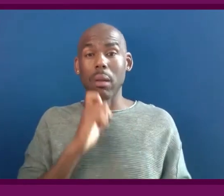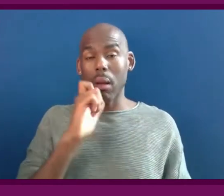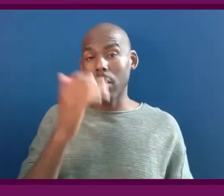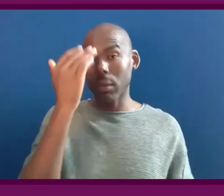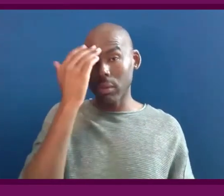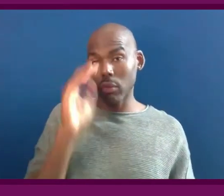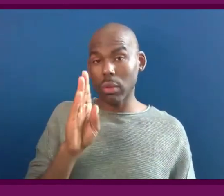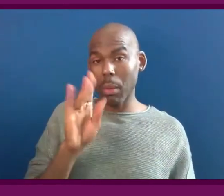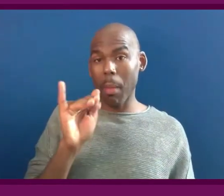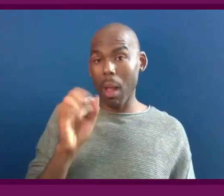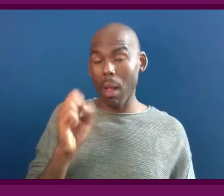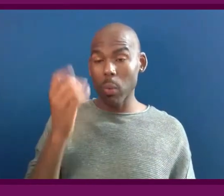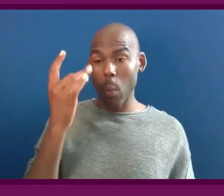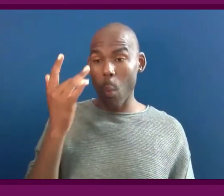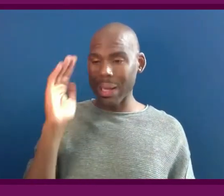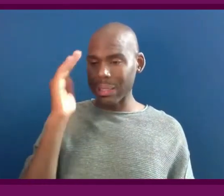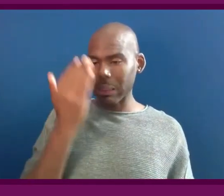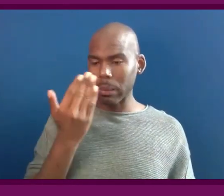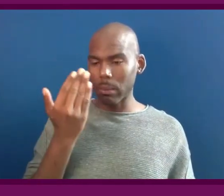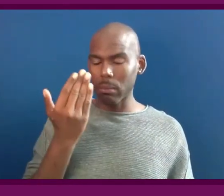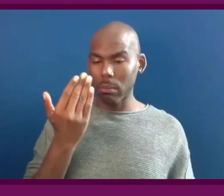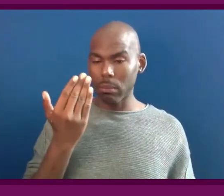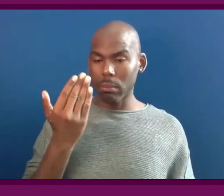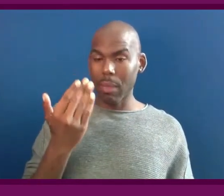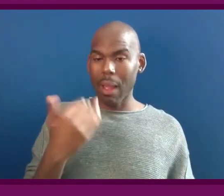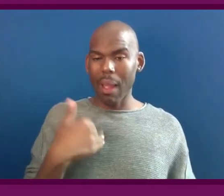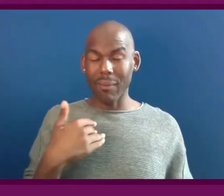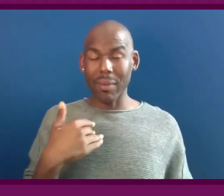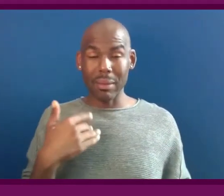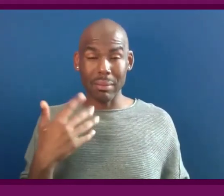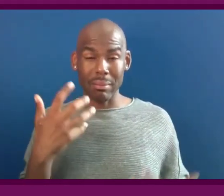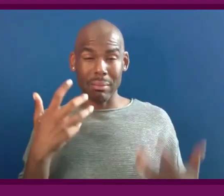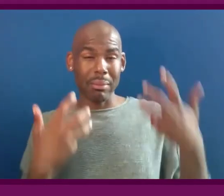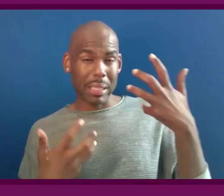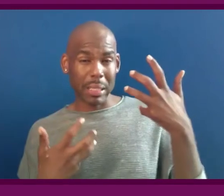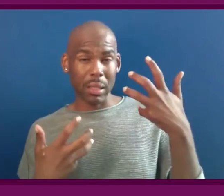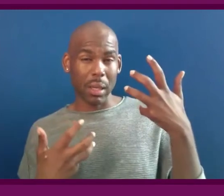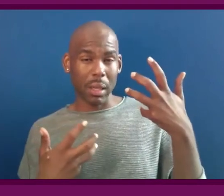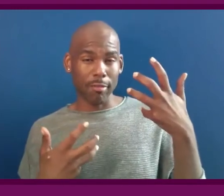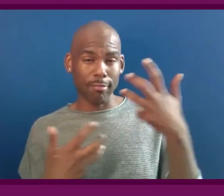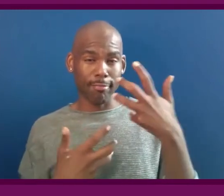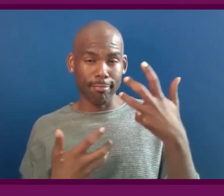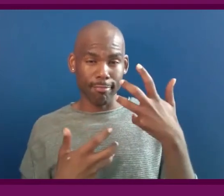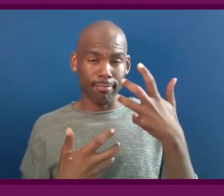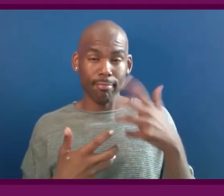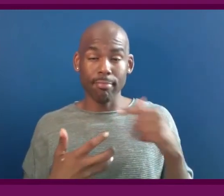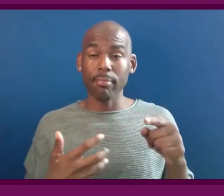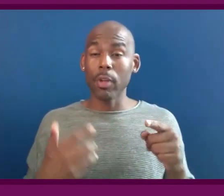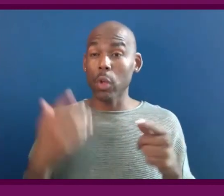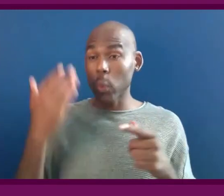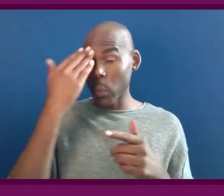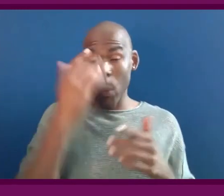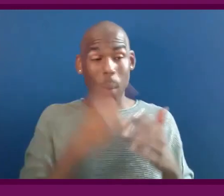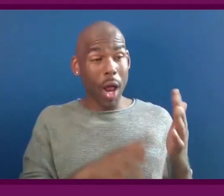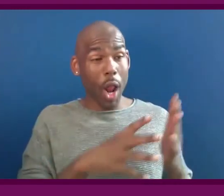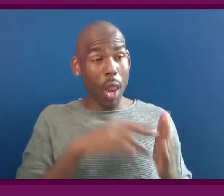bias and why does it seem there's a disconnect there? Kamilah Martin-Proctor: You know what I learned as a political science major?